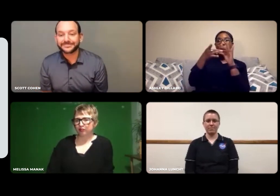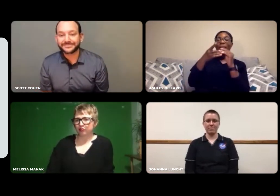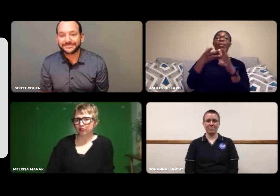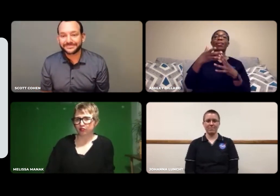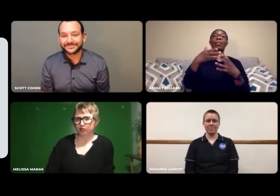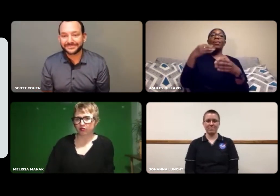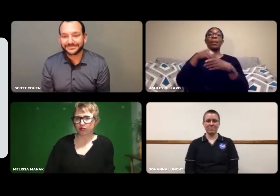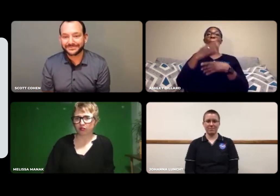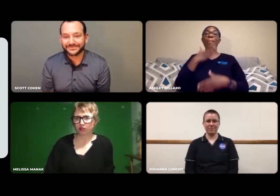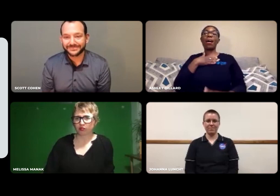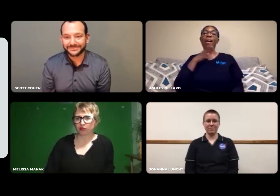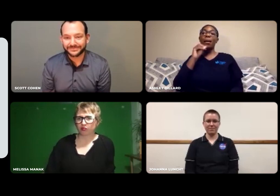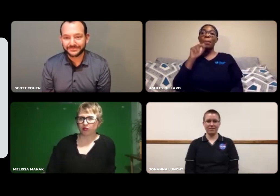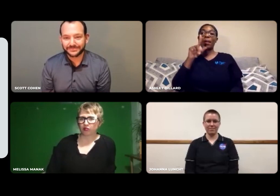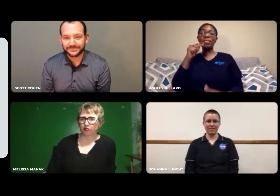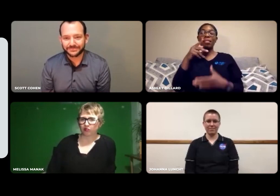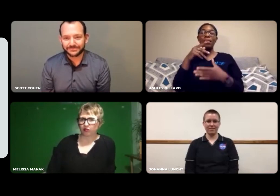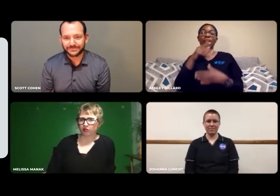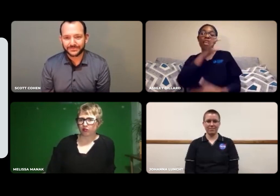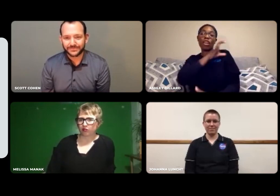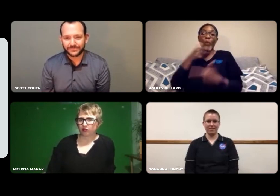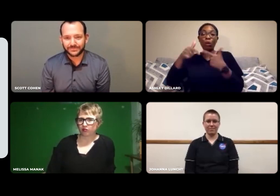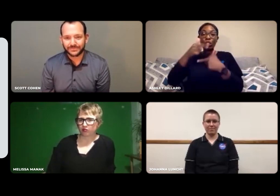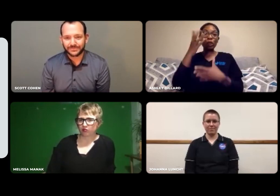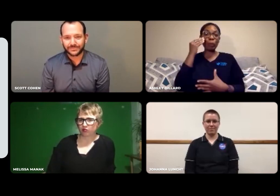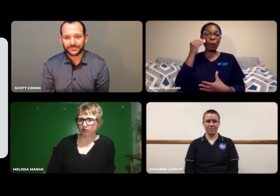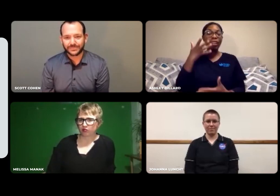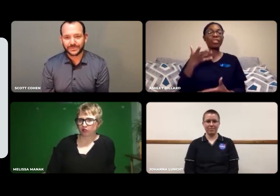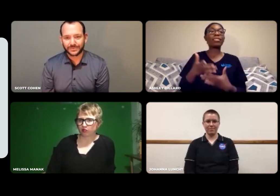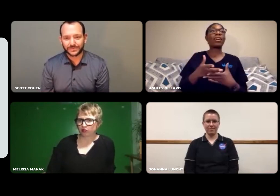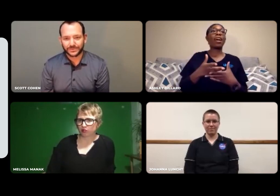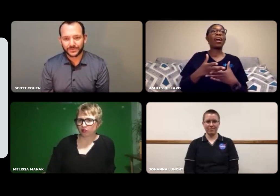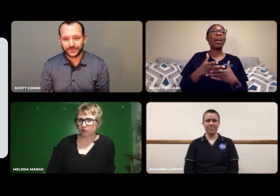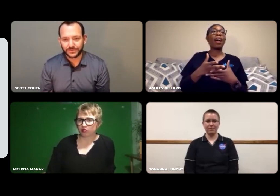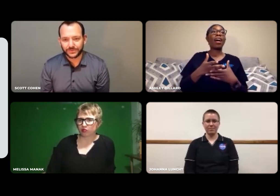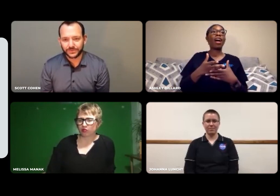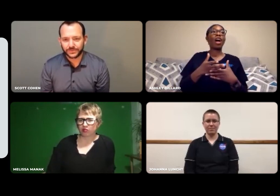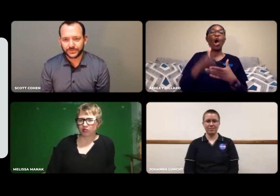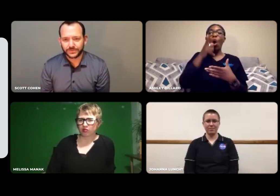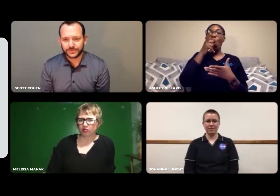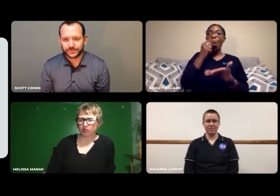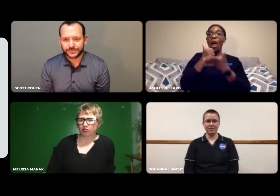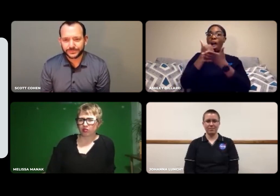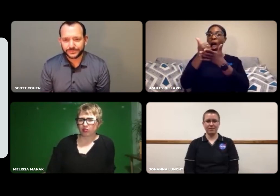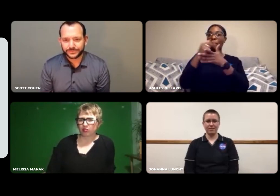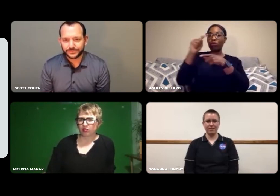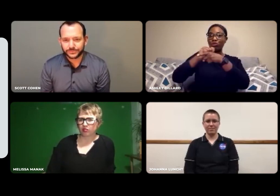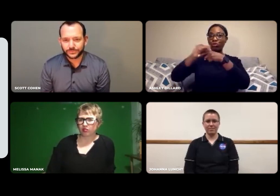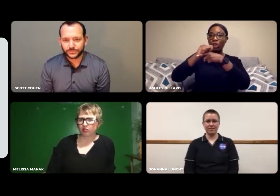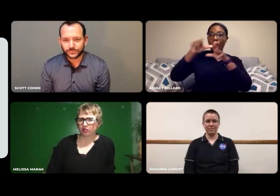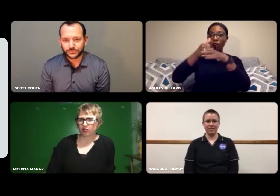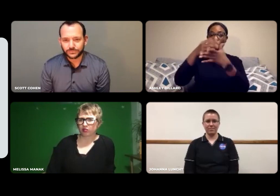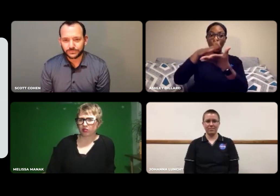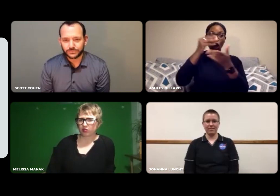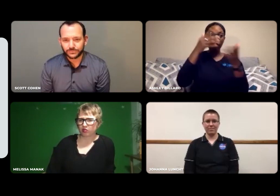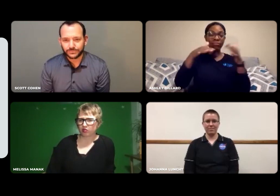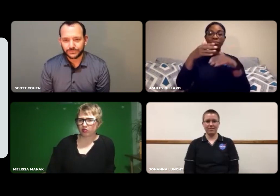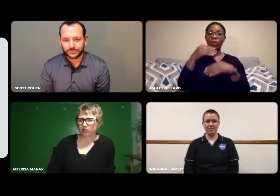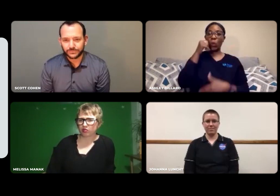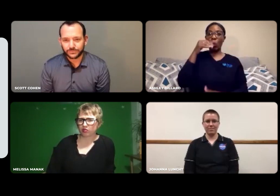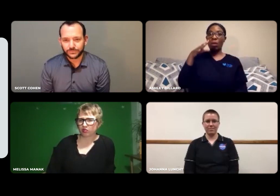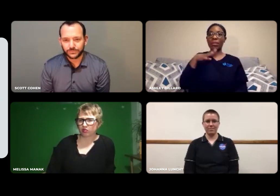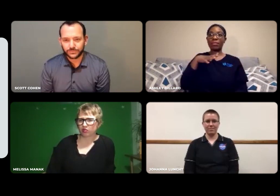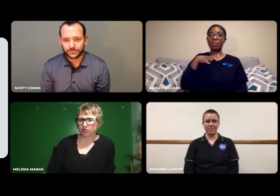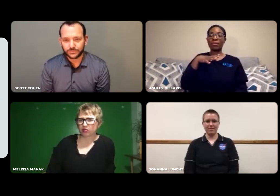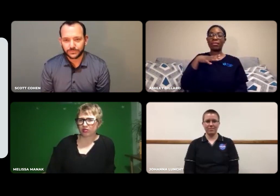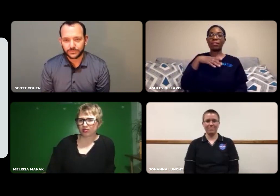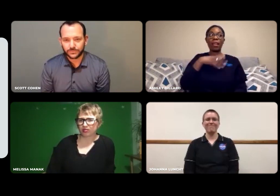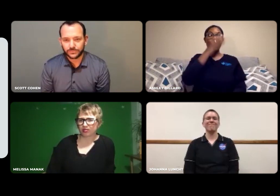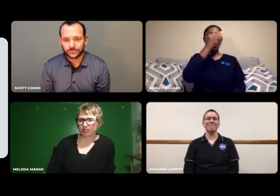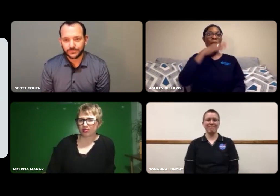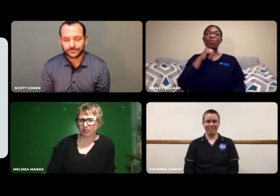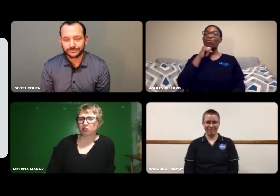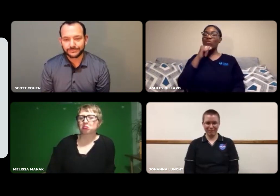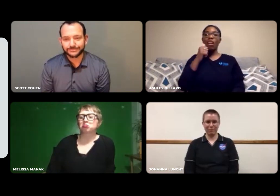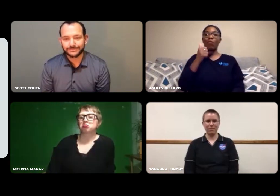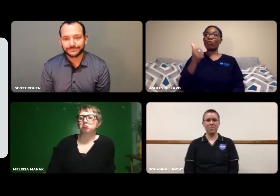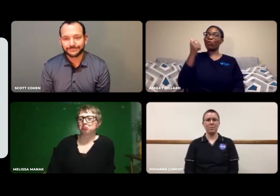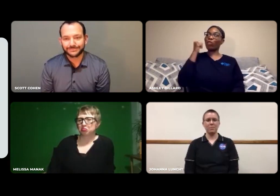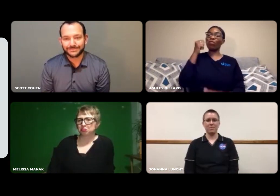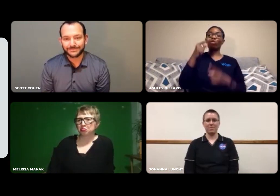In my MLT experience, people who help train one another have been women.